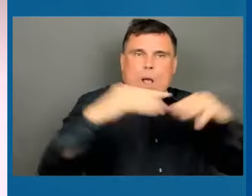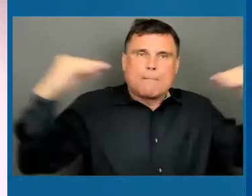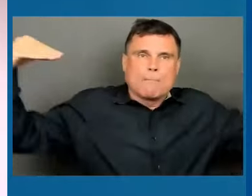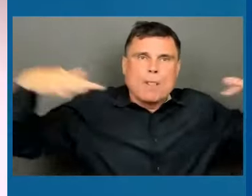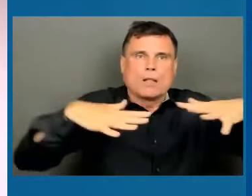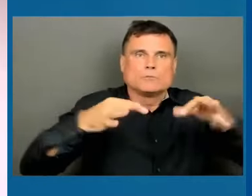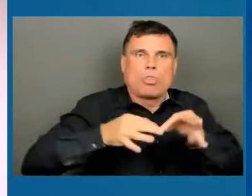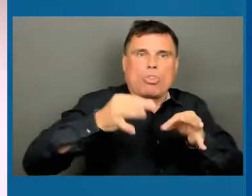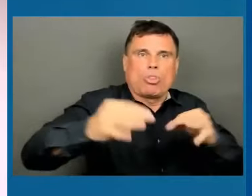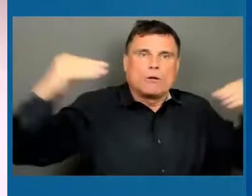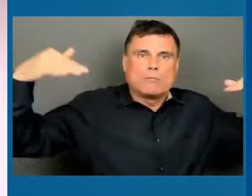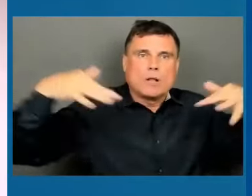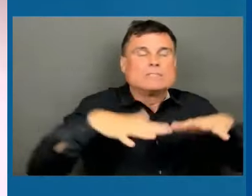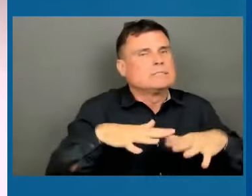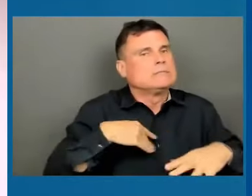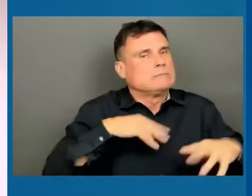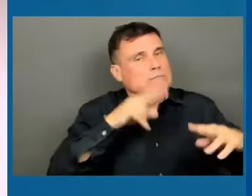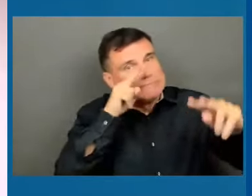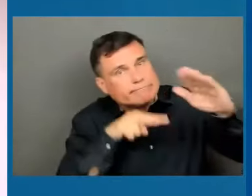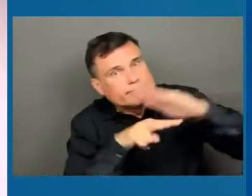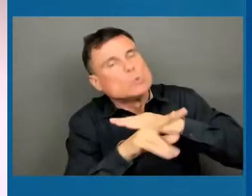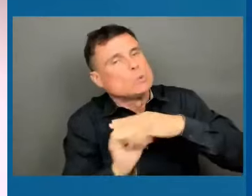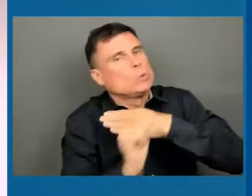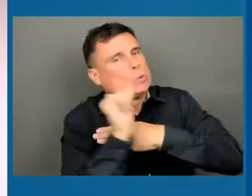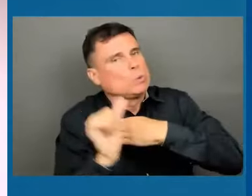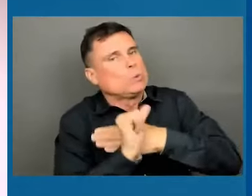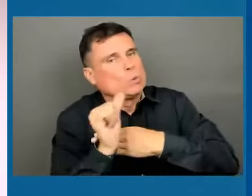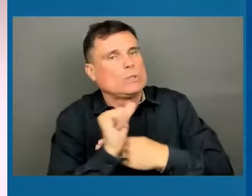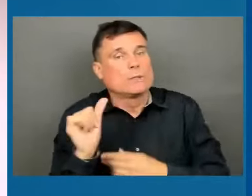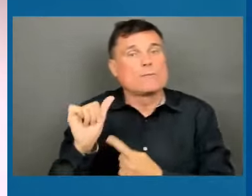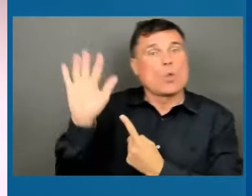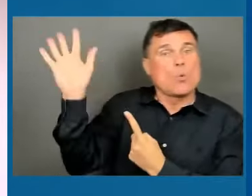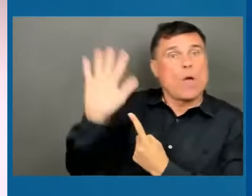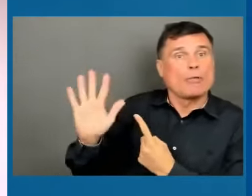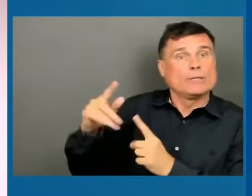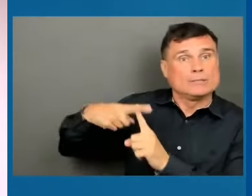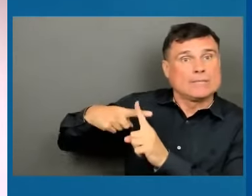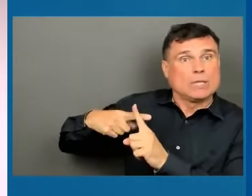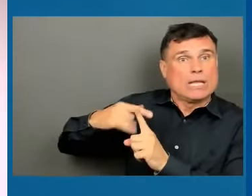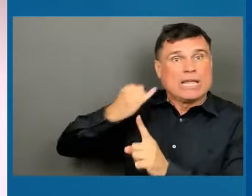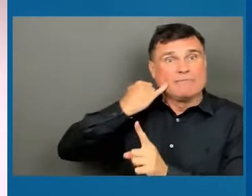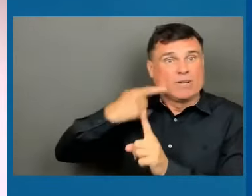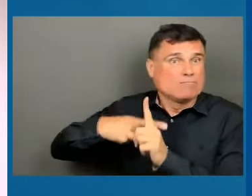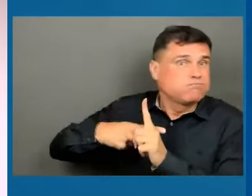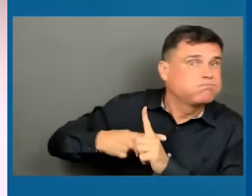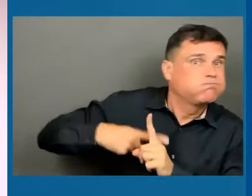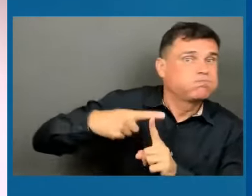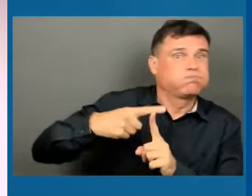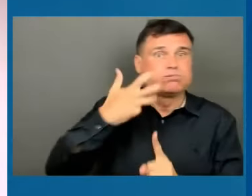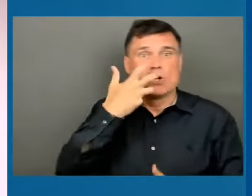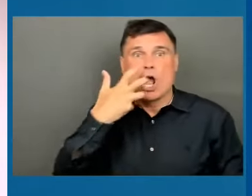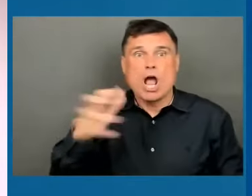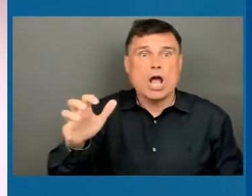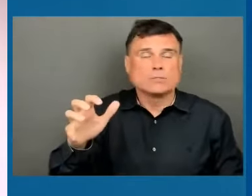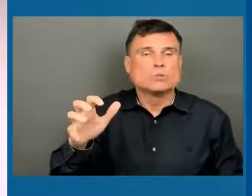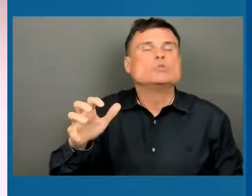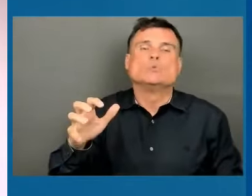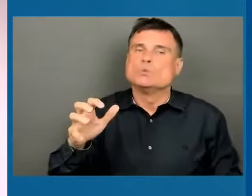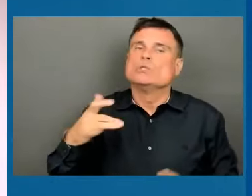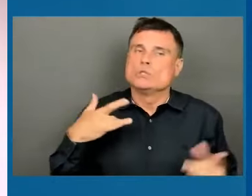which are a civic concern, but can also be concerning is